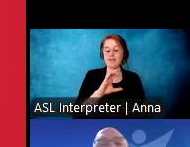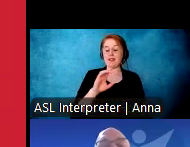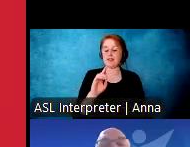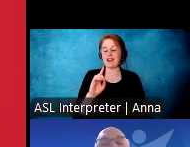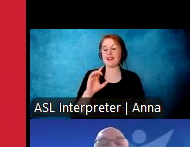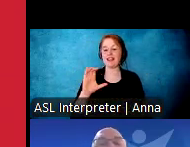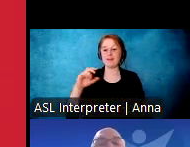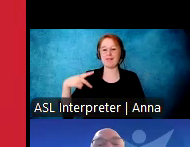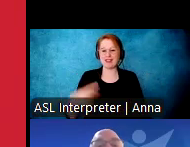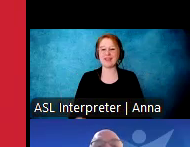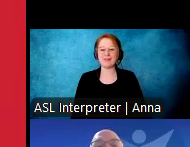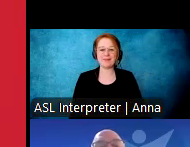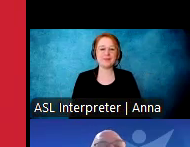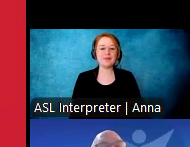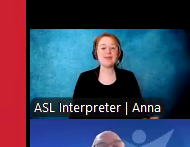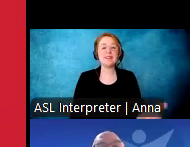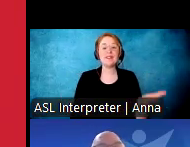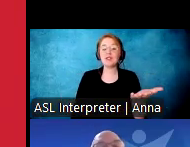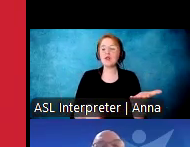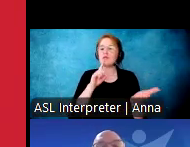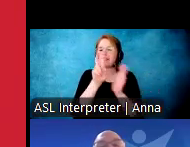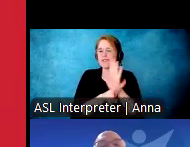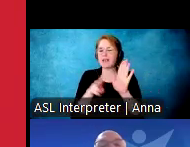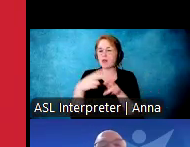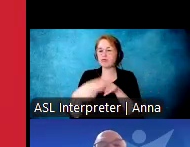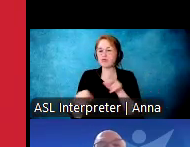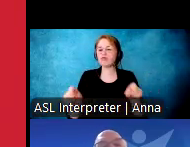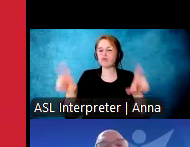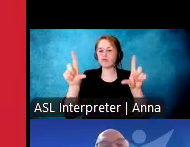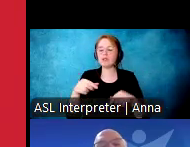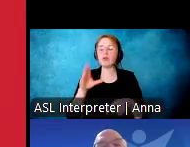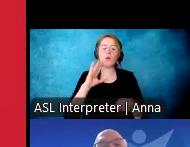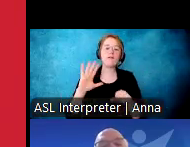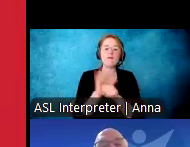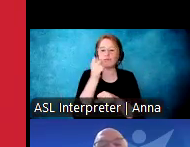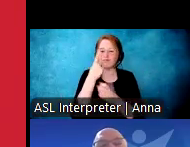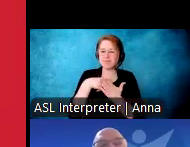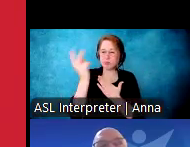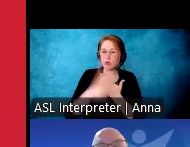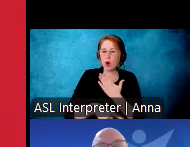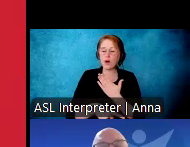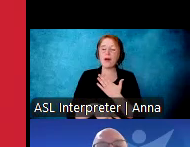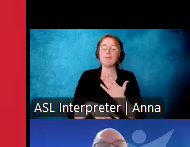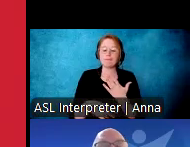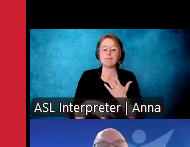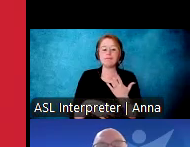that really describes the full breadth of our program and also you'll see, it incorporates much